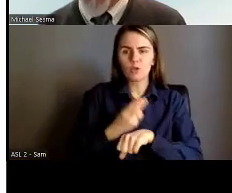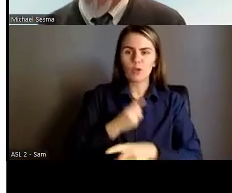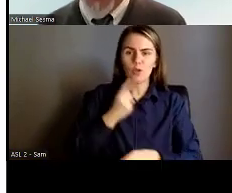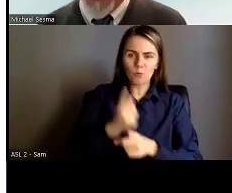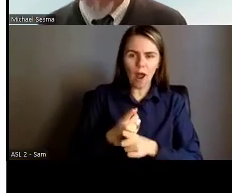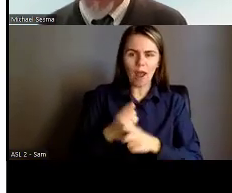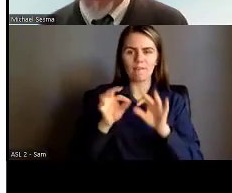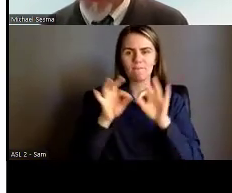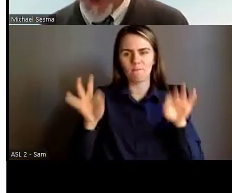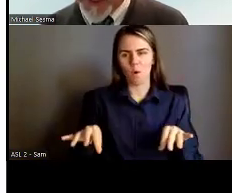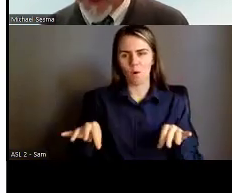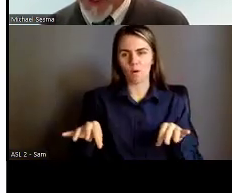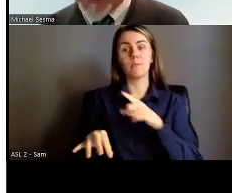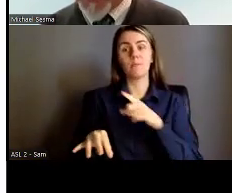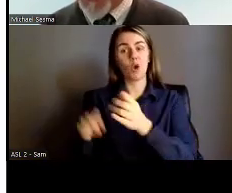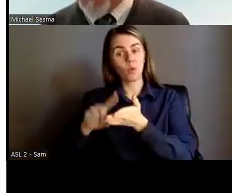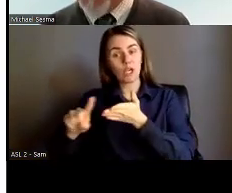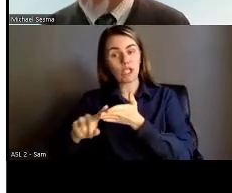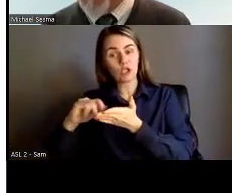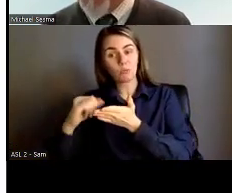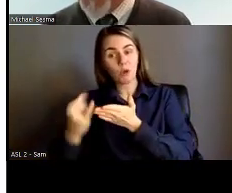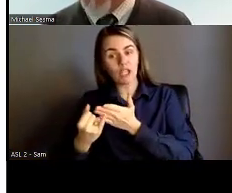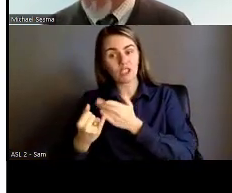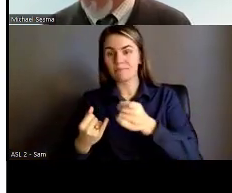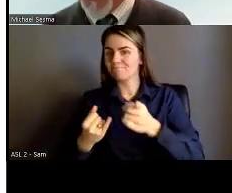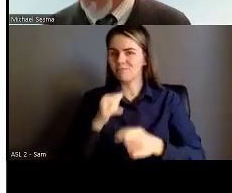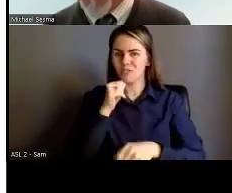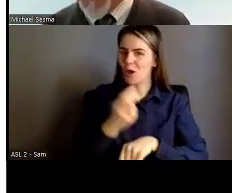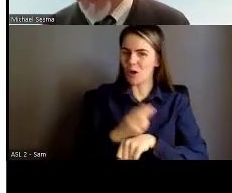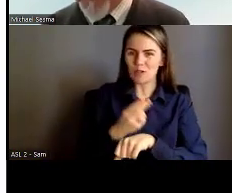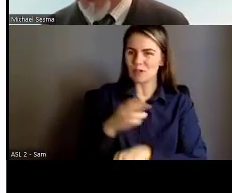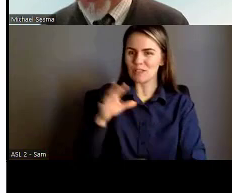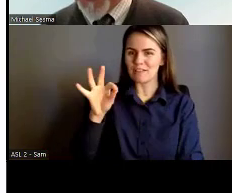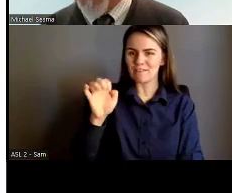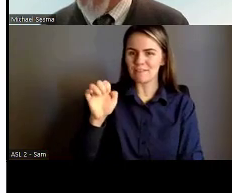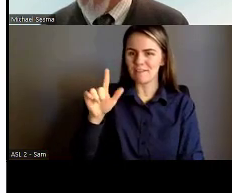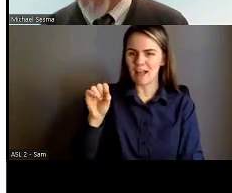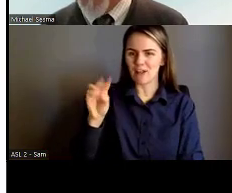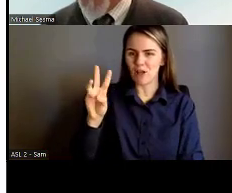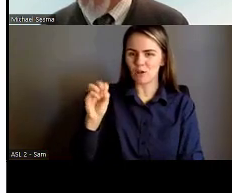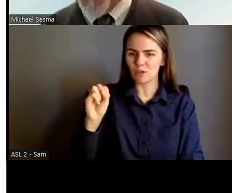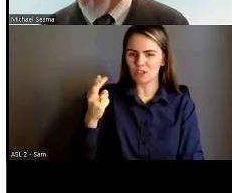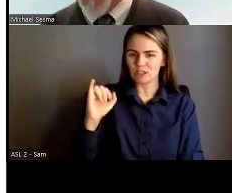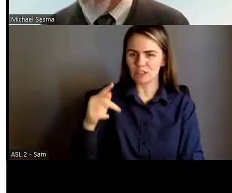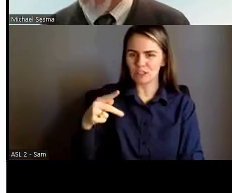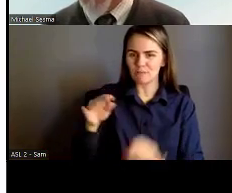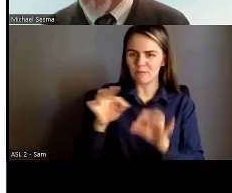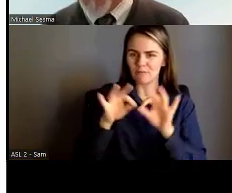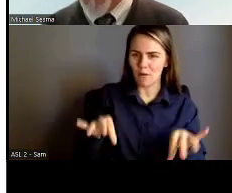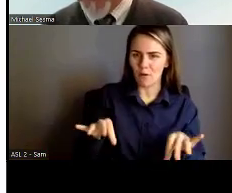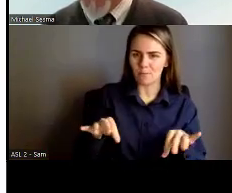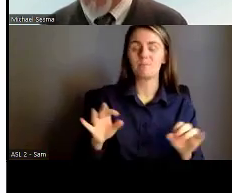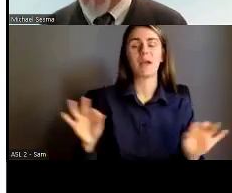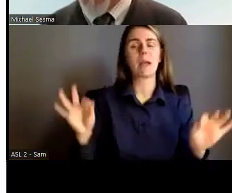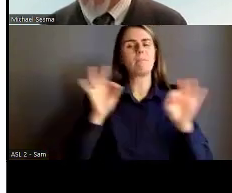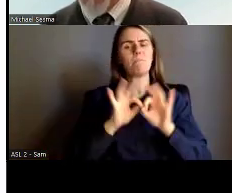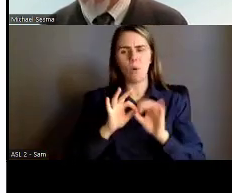for a research project grant. But the most important thing is to put together a strong proposal that addresses the review criteria